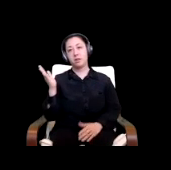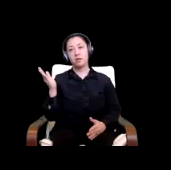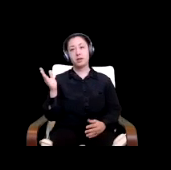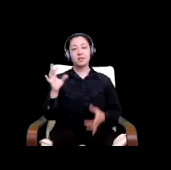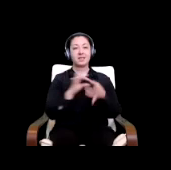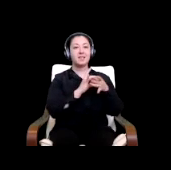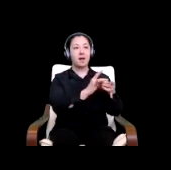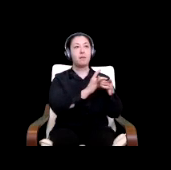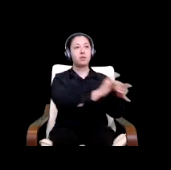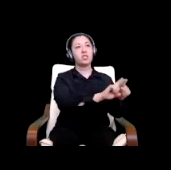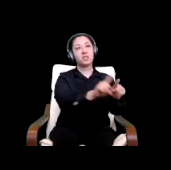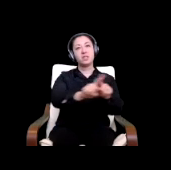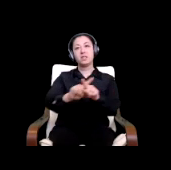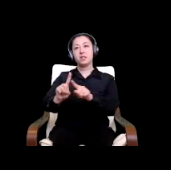collaborators.